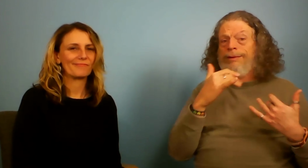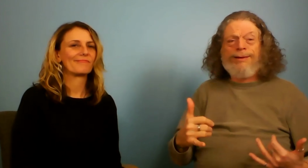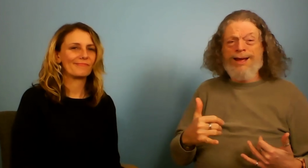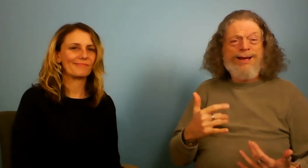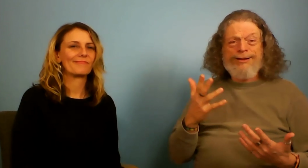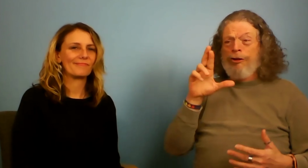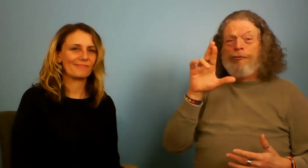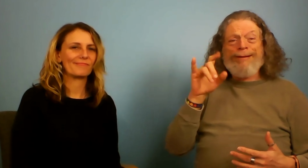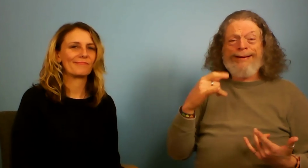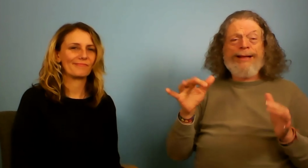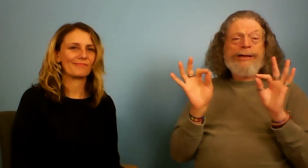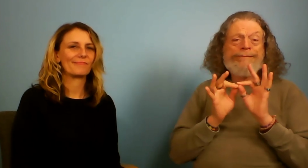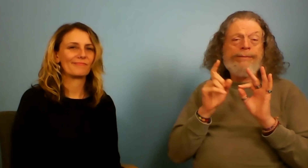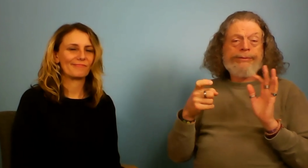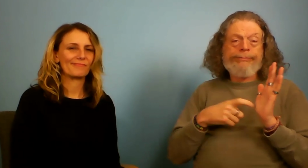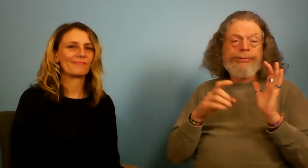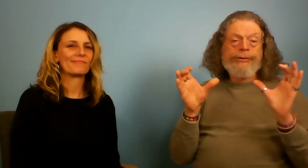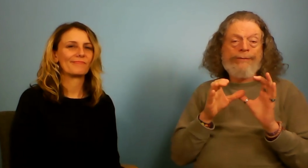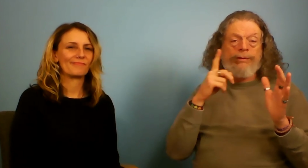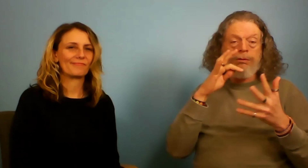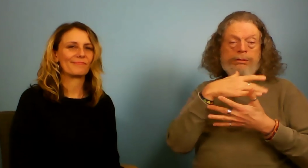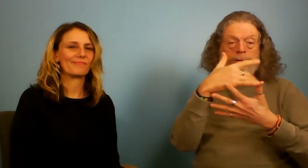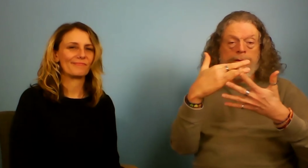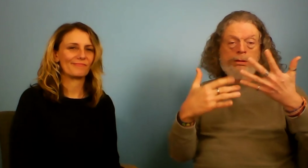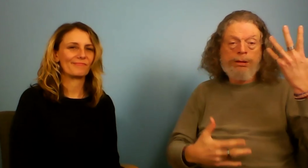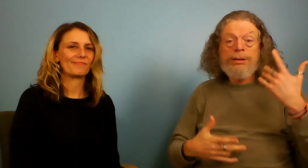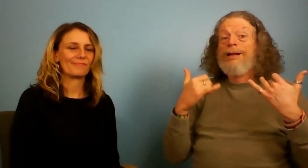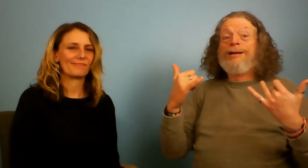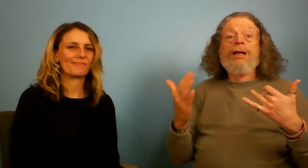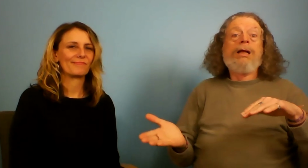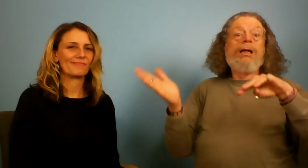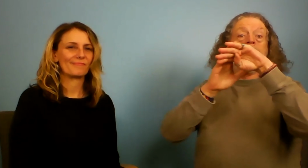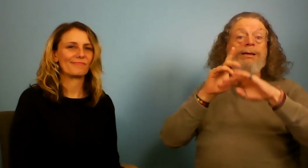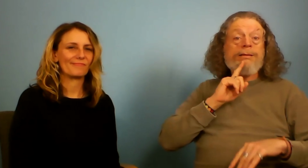But, now there is RID and you can request an interpreter for whatever you need and there is certification for interpreters.